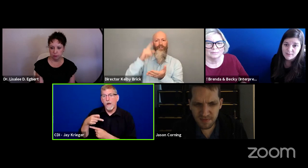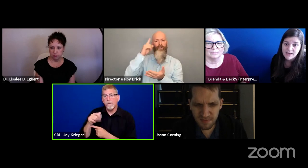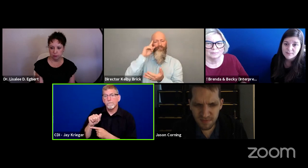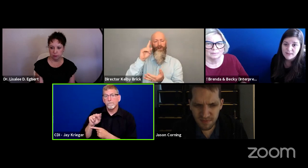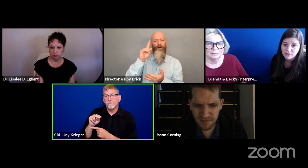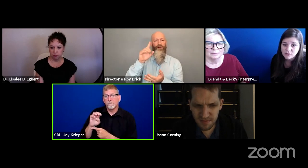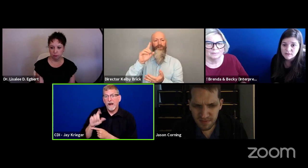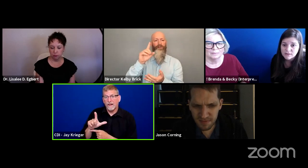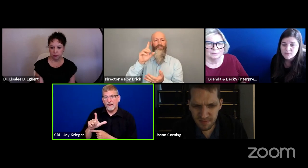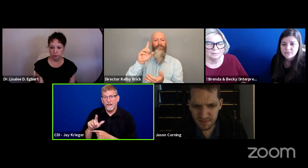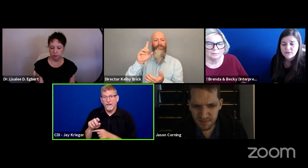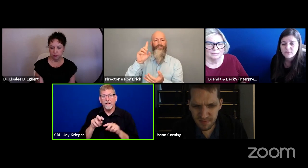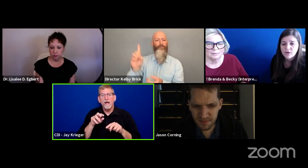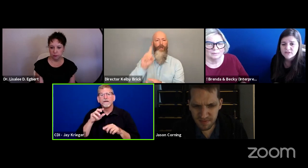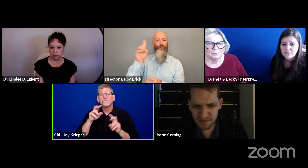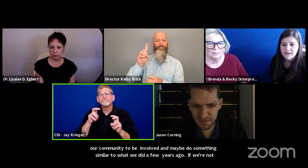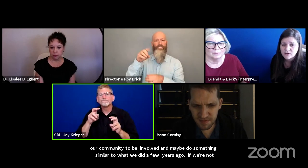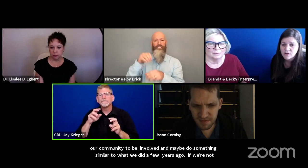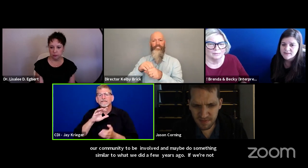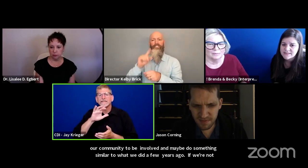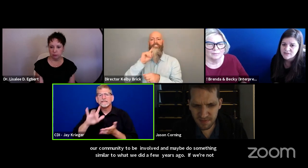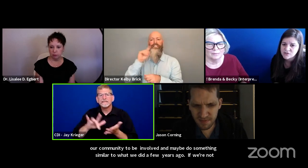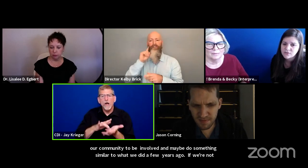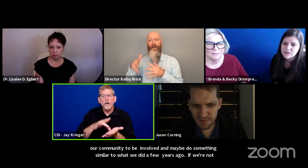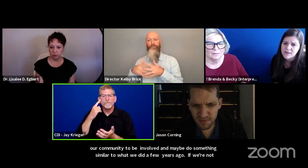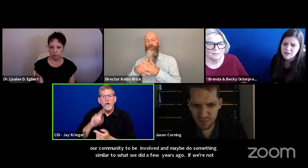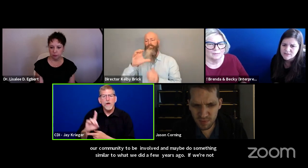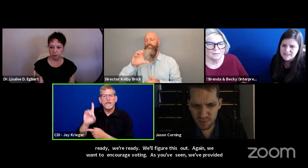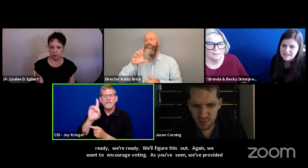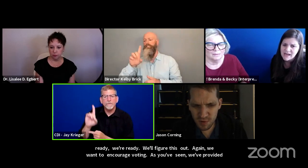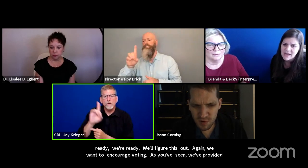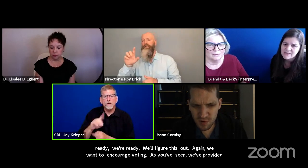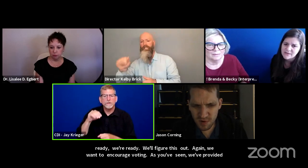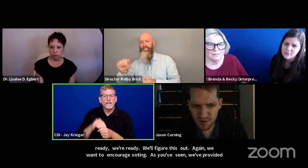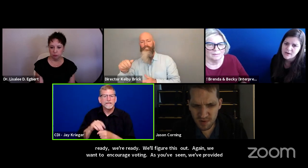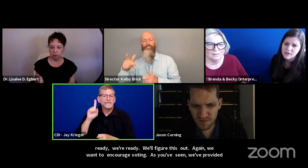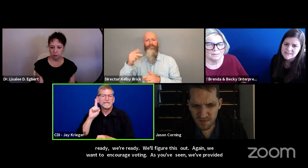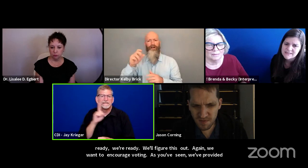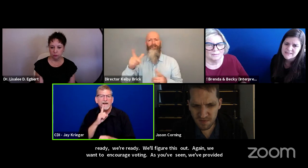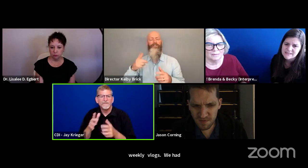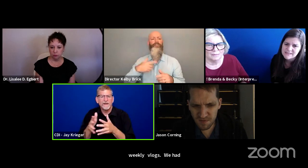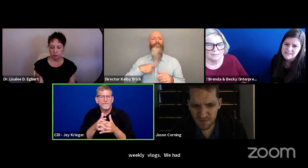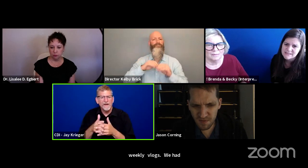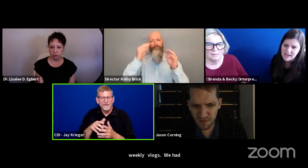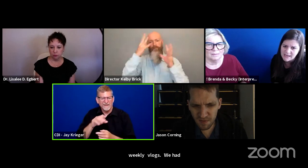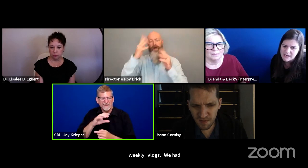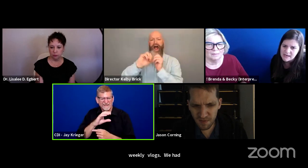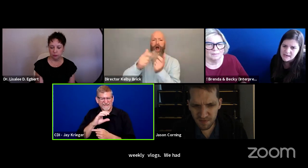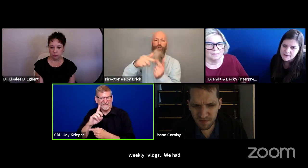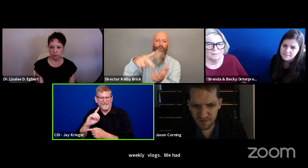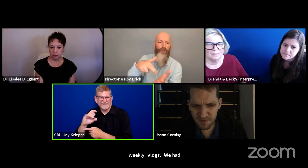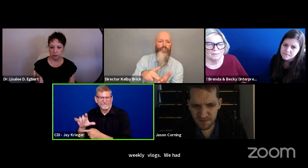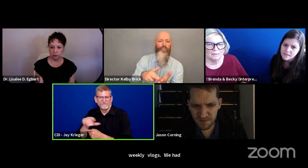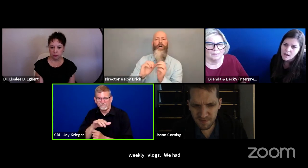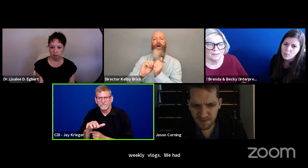We had a panel I was involved in on the Center for Democracy in Deaf America, CDDA.